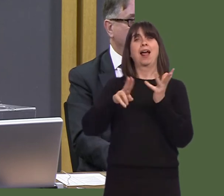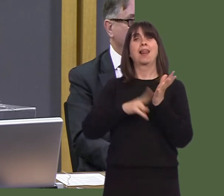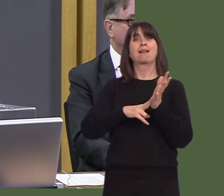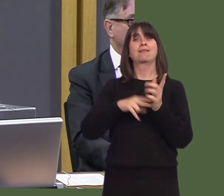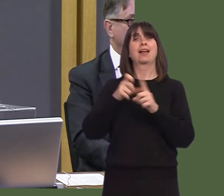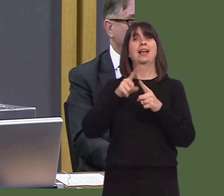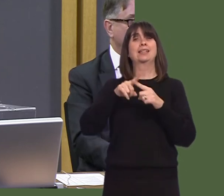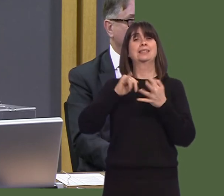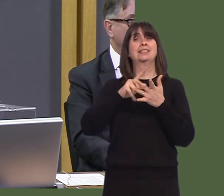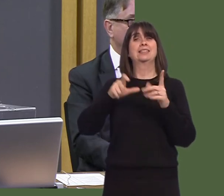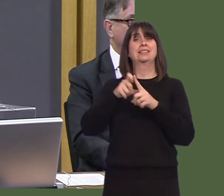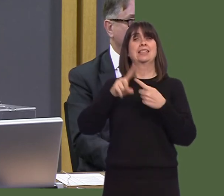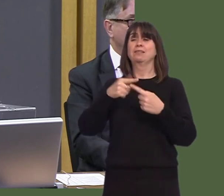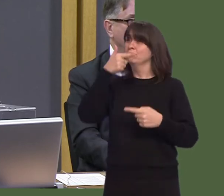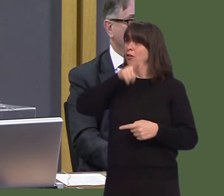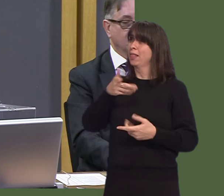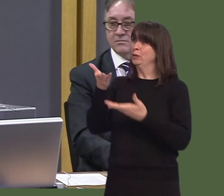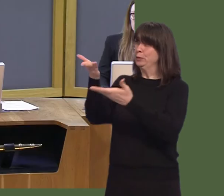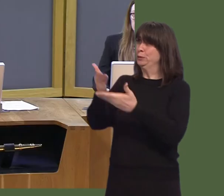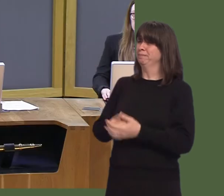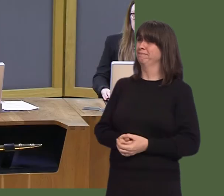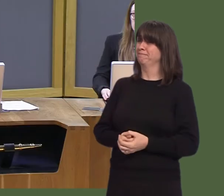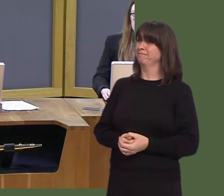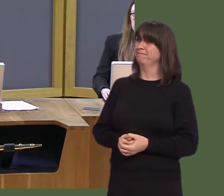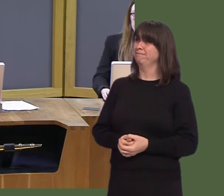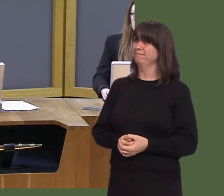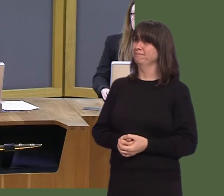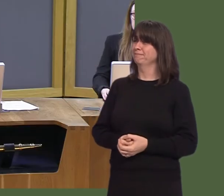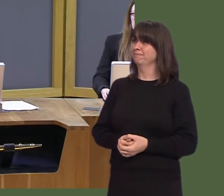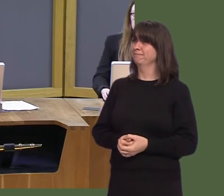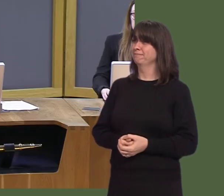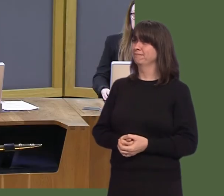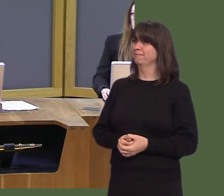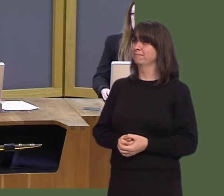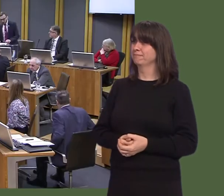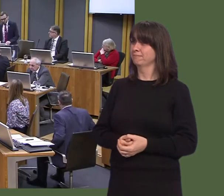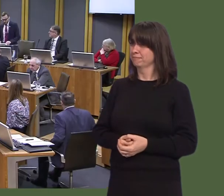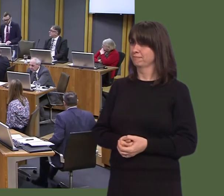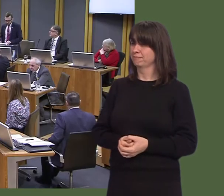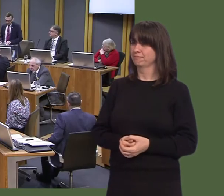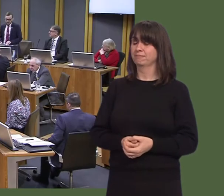'Prosperity for All' sets out how we will support people from disadvantaged households